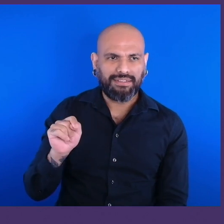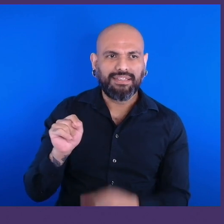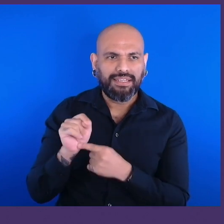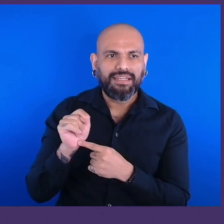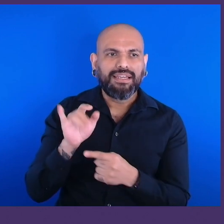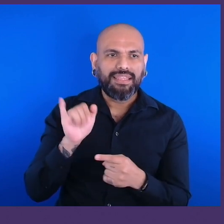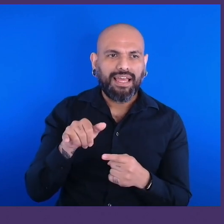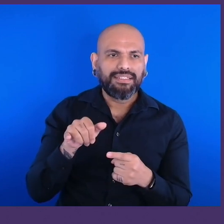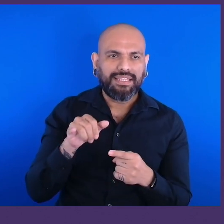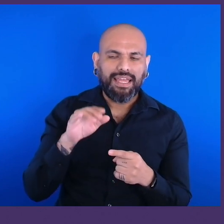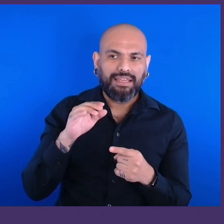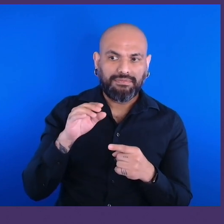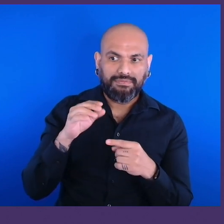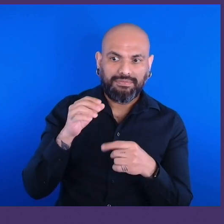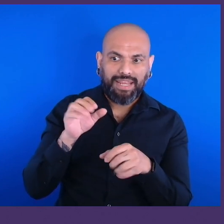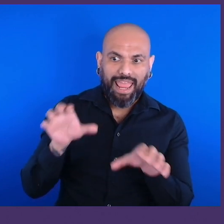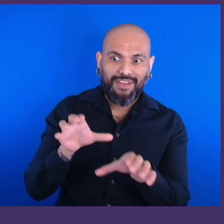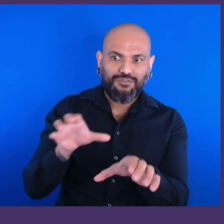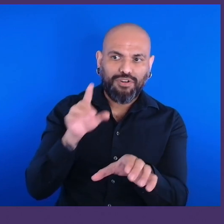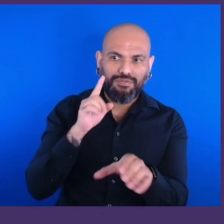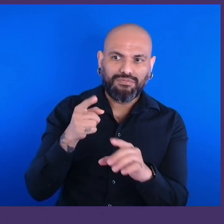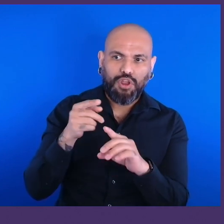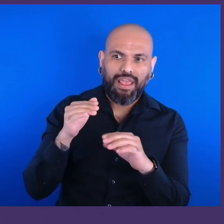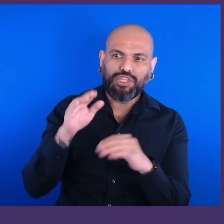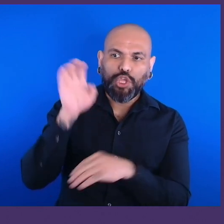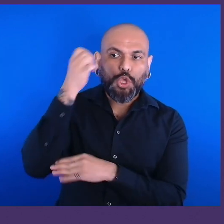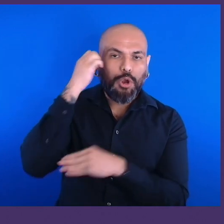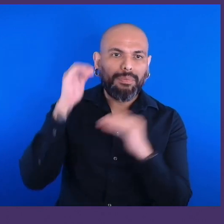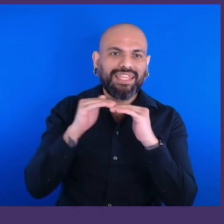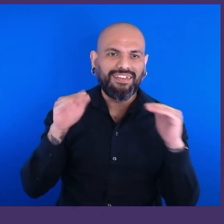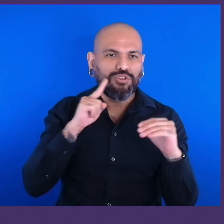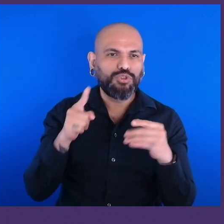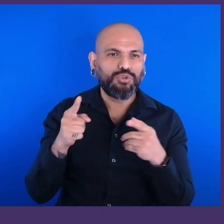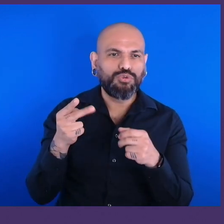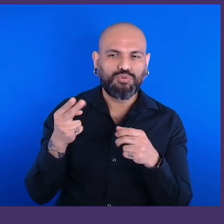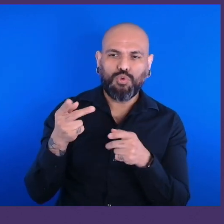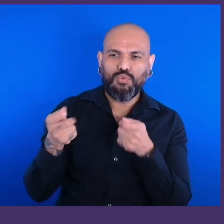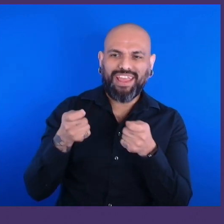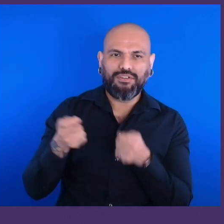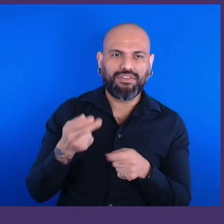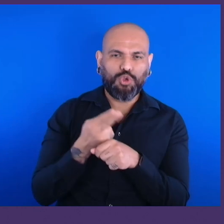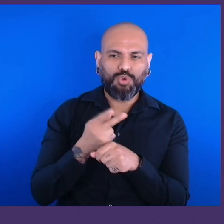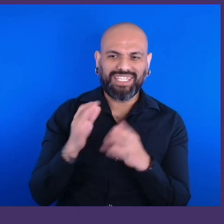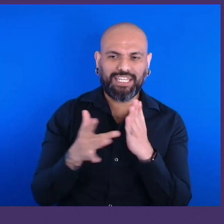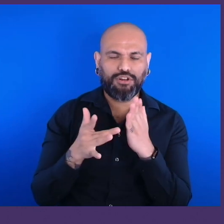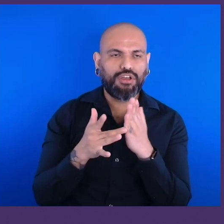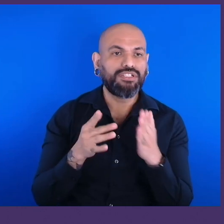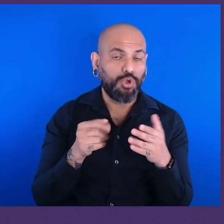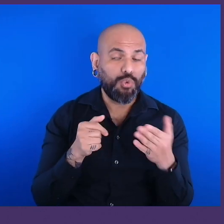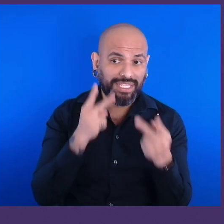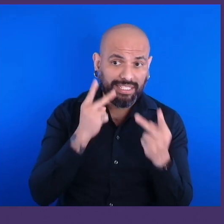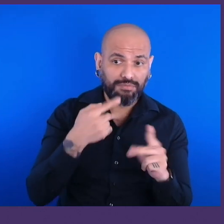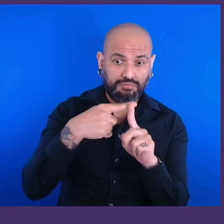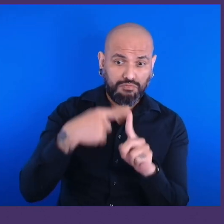to regulate the use of technology. And so, we see good things there. We see that there's some accessibility provision,